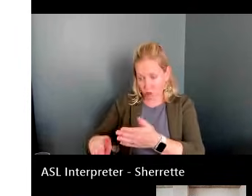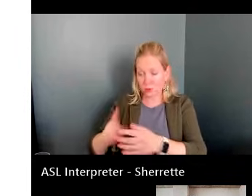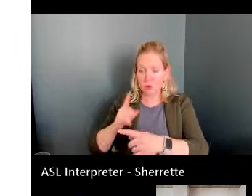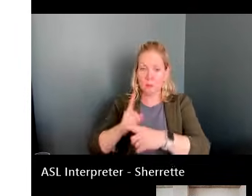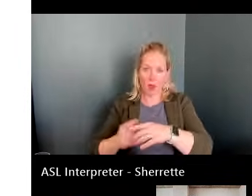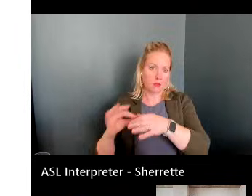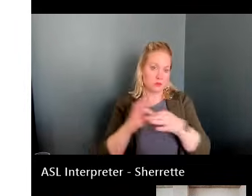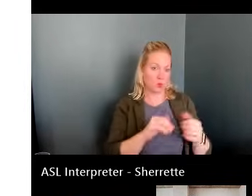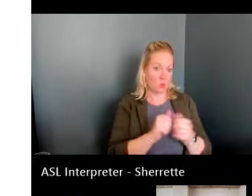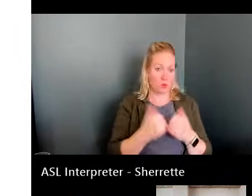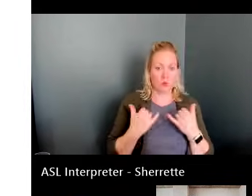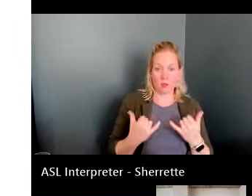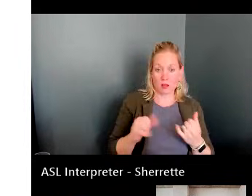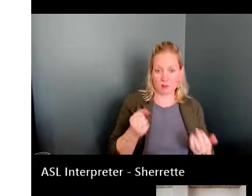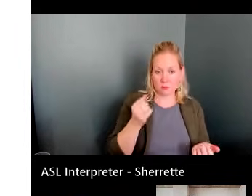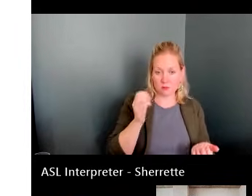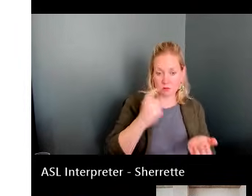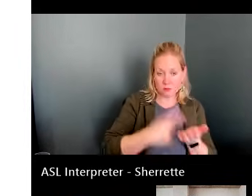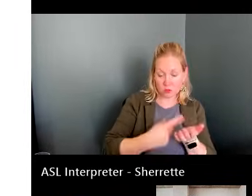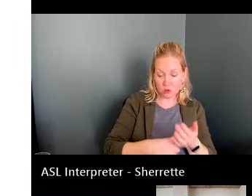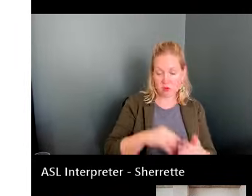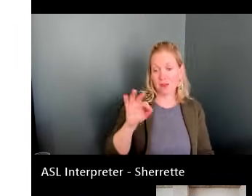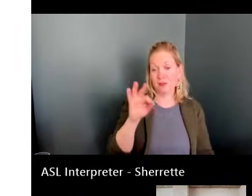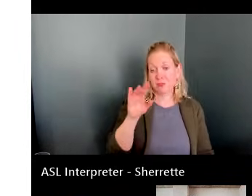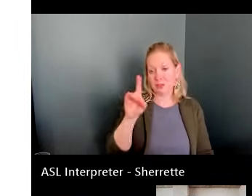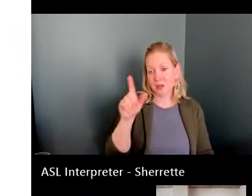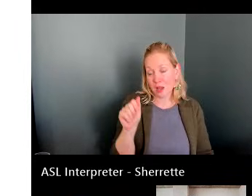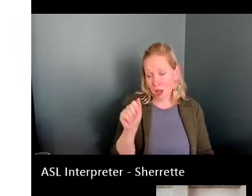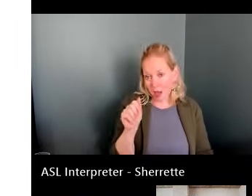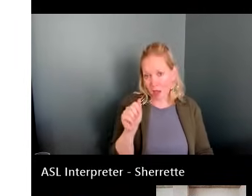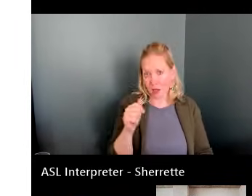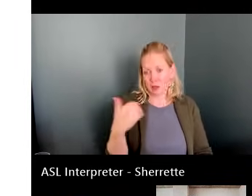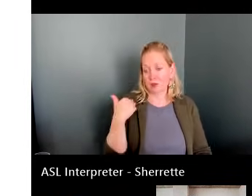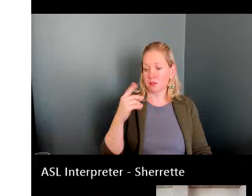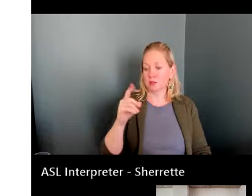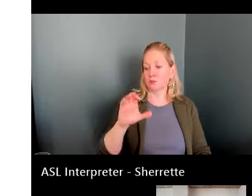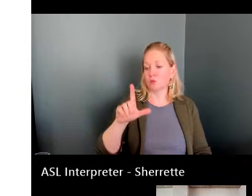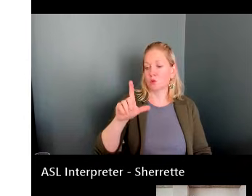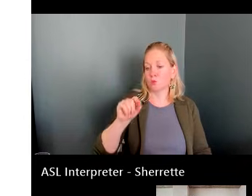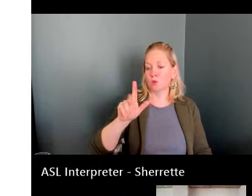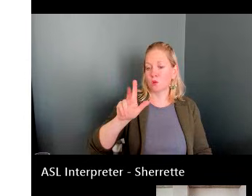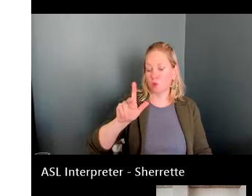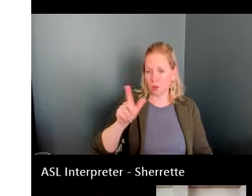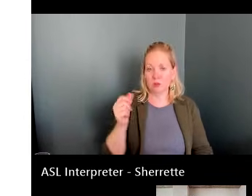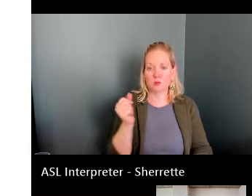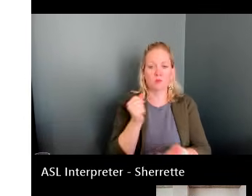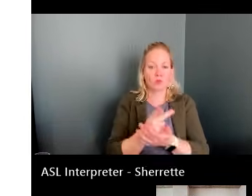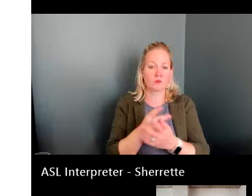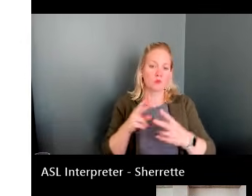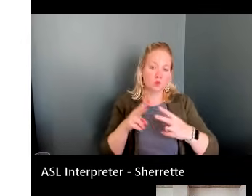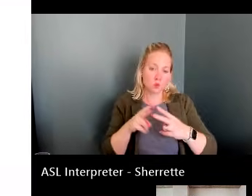the Food and Drug Administration, or FDA, in December 2023, approved two milestone gene